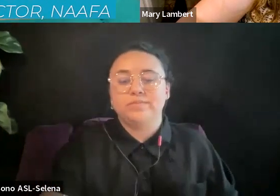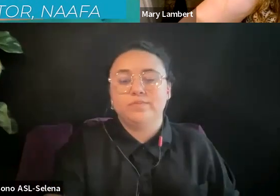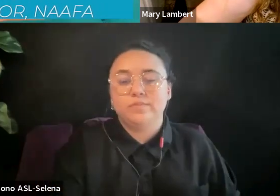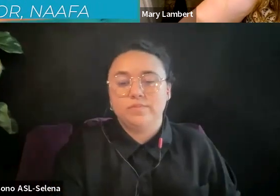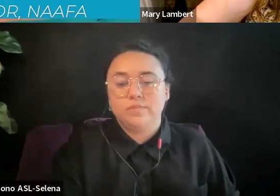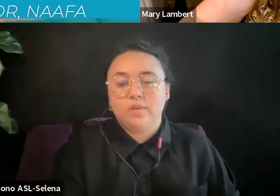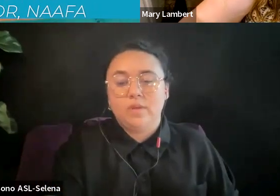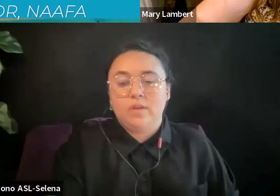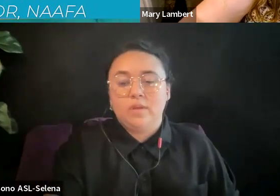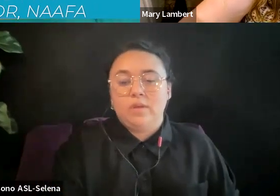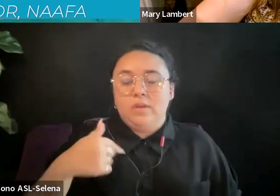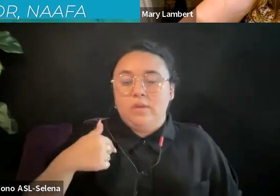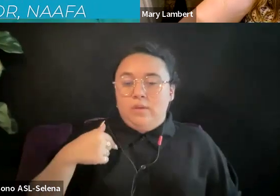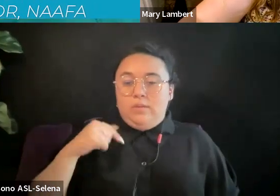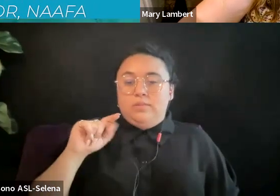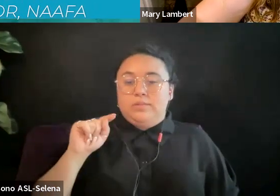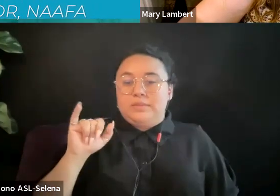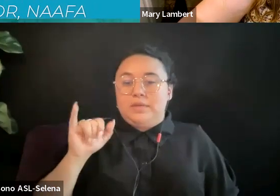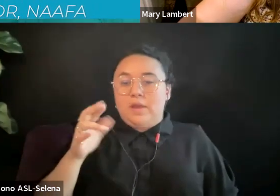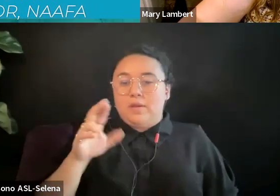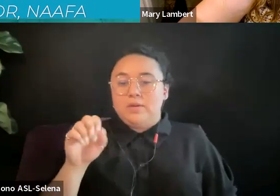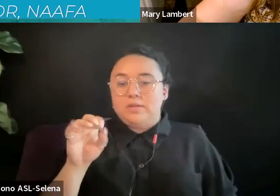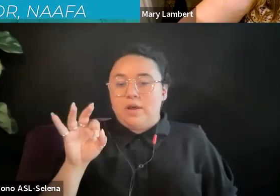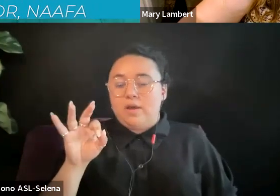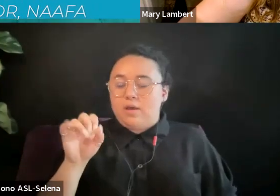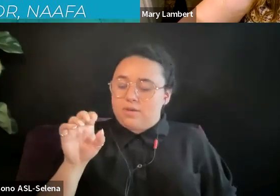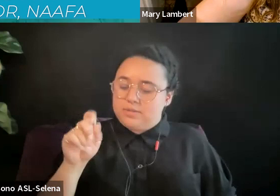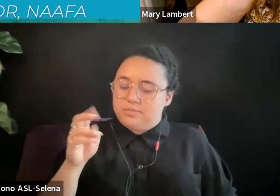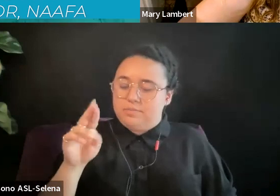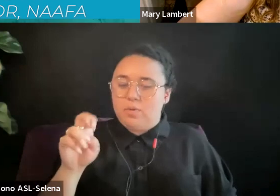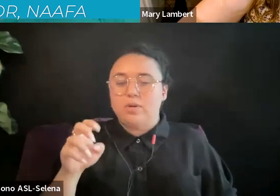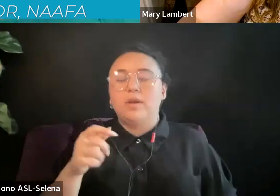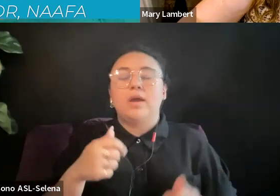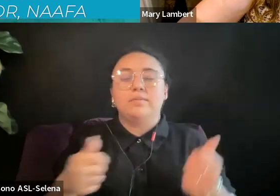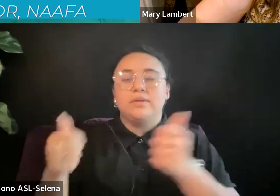I'm the executive director of NAAFA, the National Association to Advance Fat Acceptance.